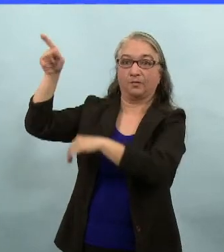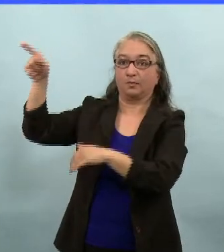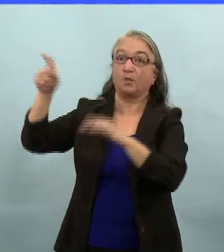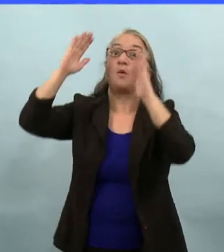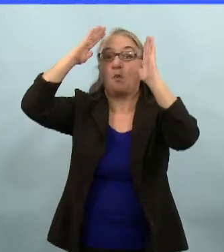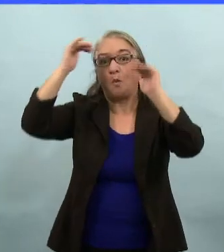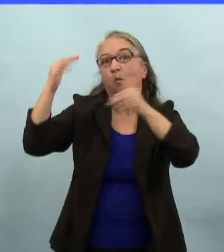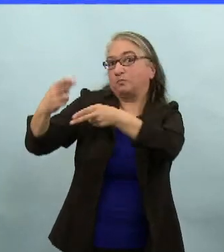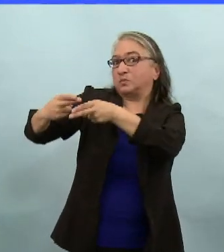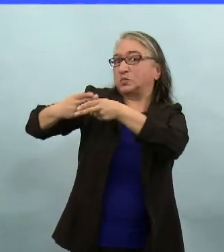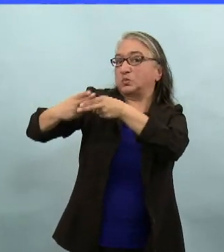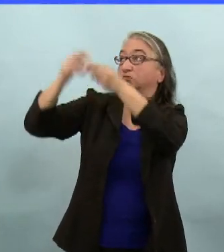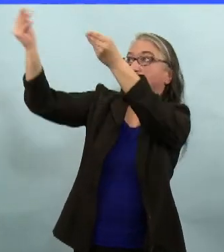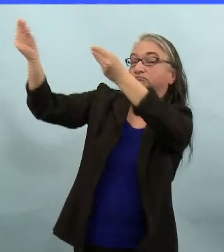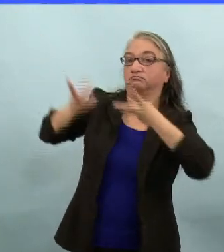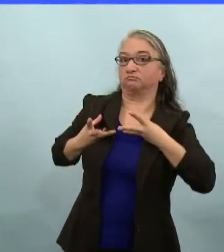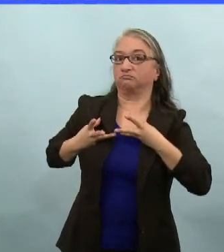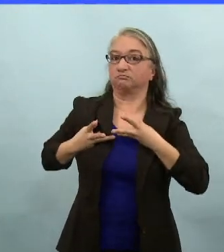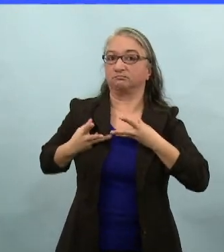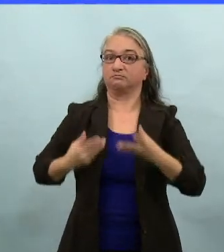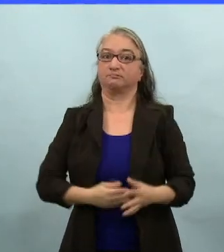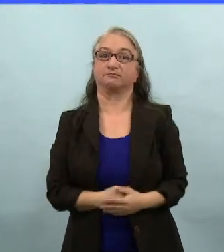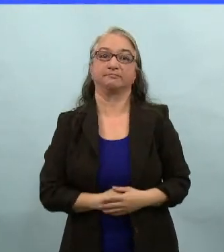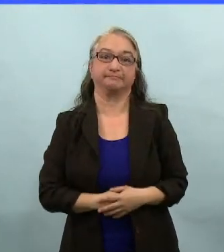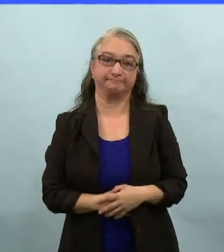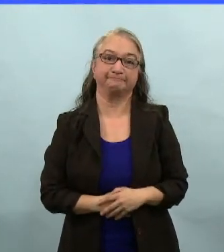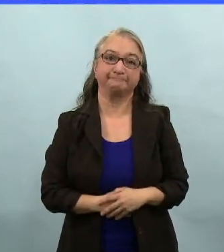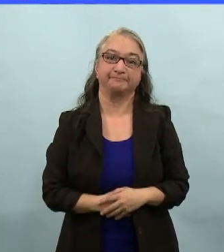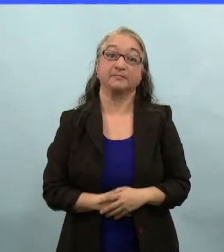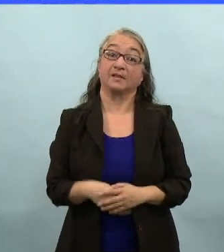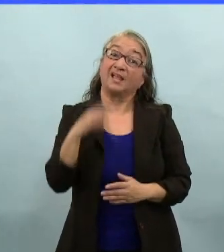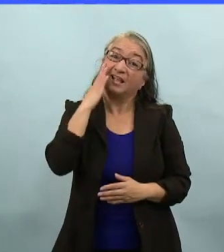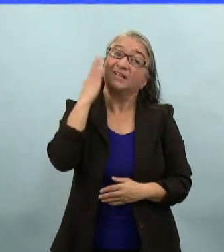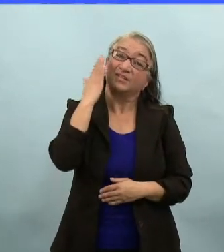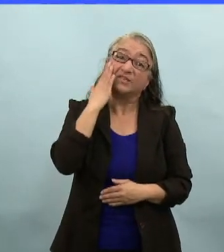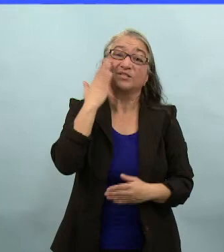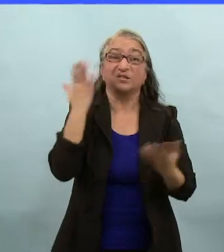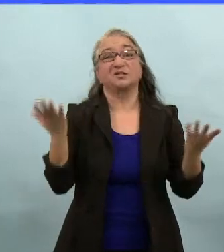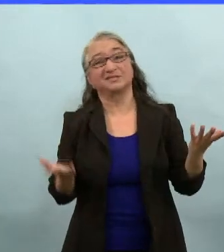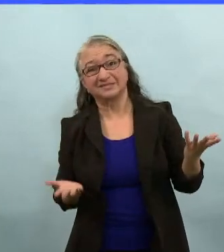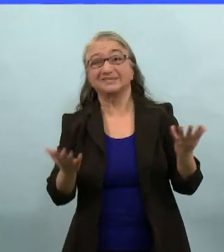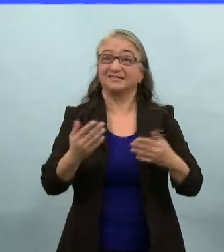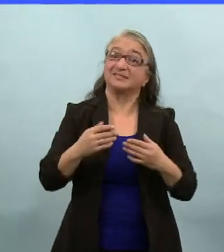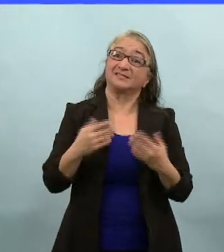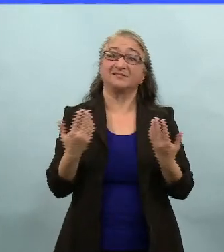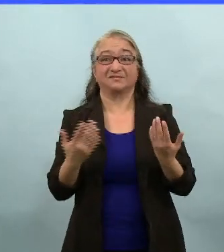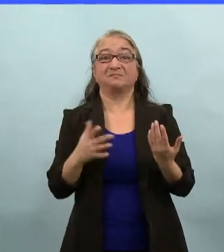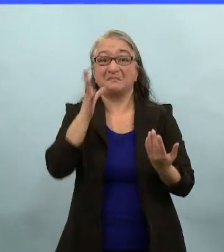parents are feeling with children returning to school so i do want to stress that we see